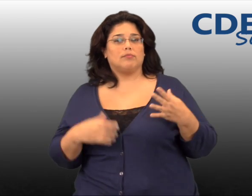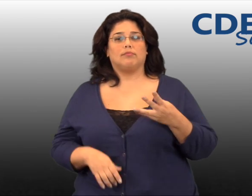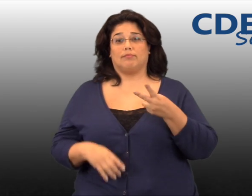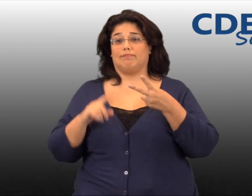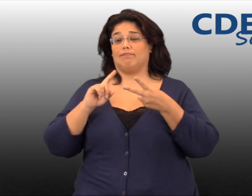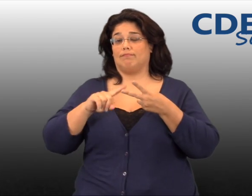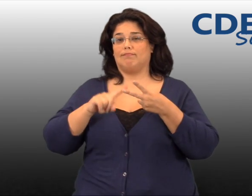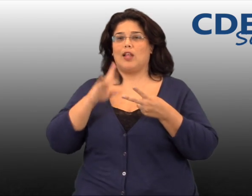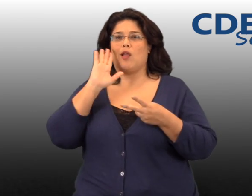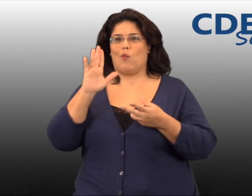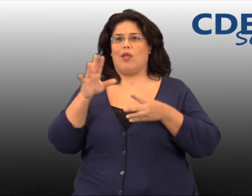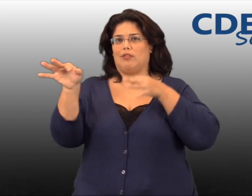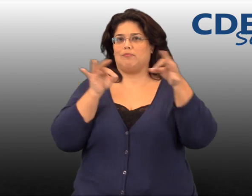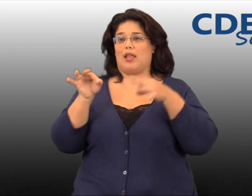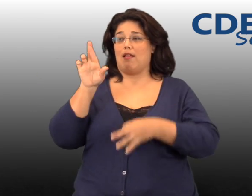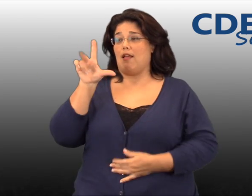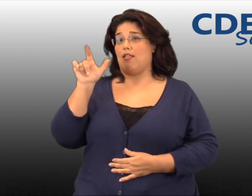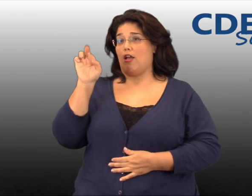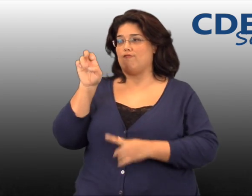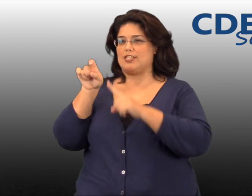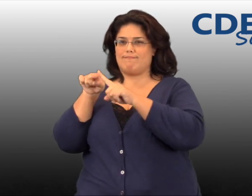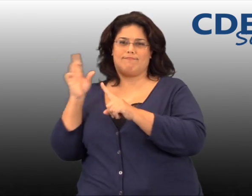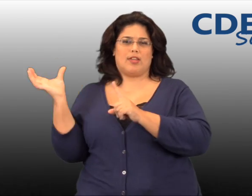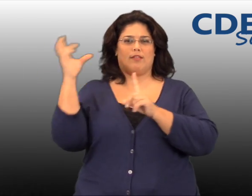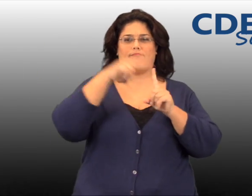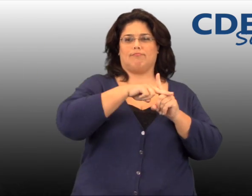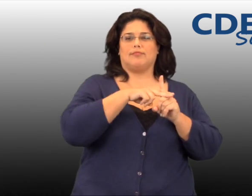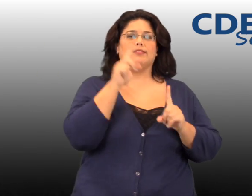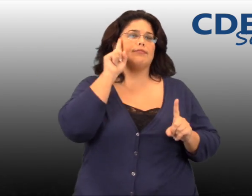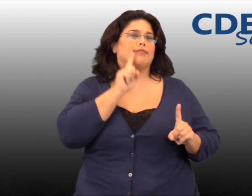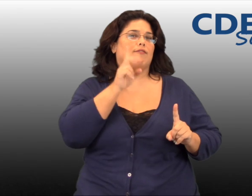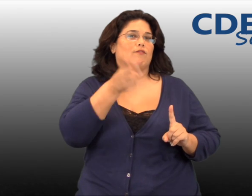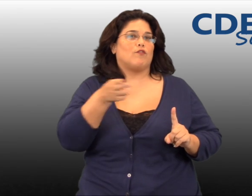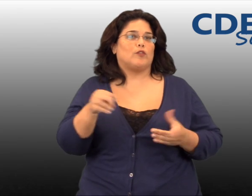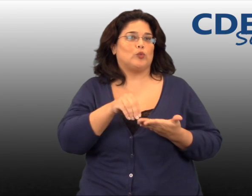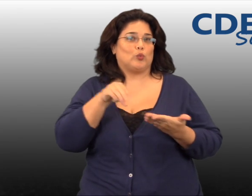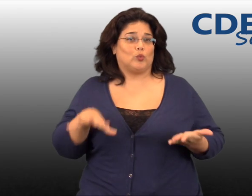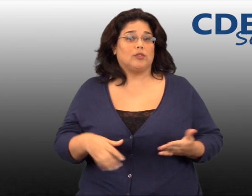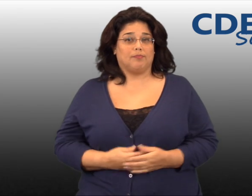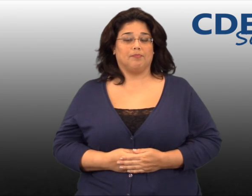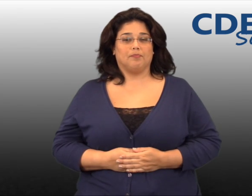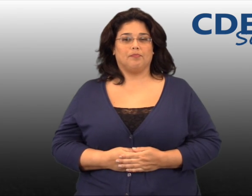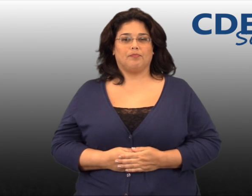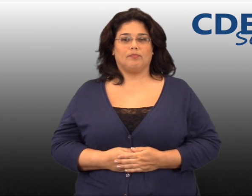LRE in general and then I will discuss how this concept applies to Deaf and Hard of Hearing